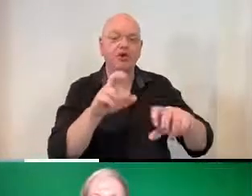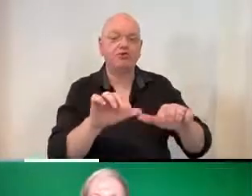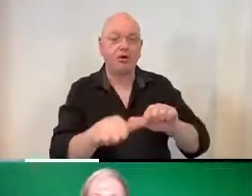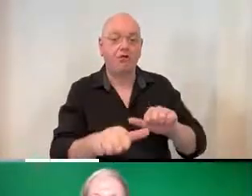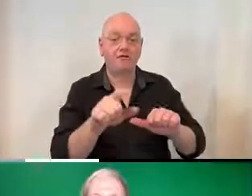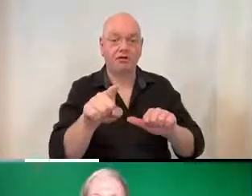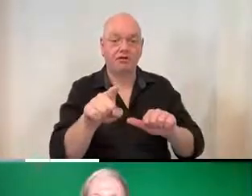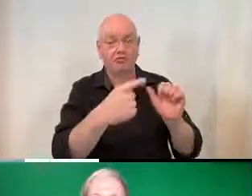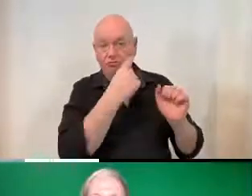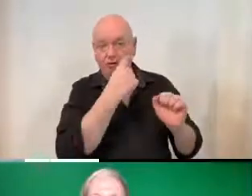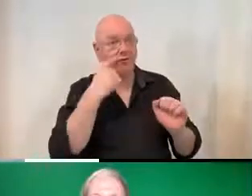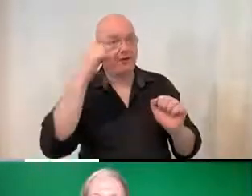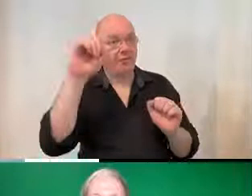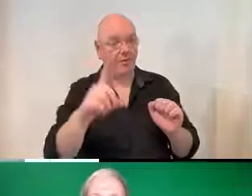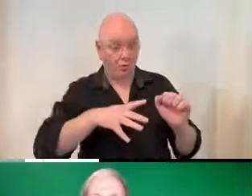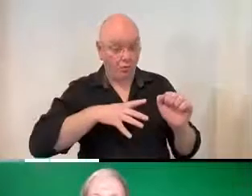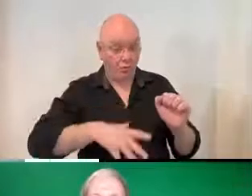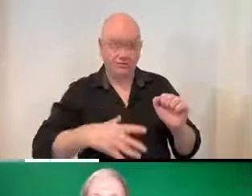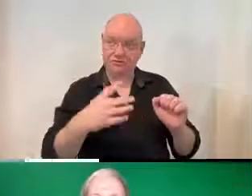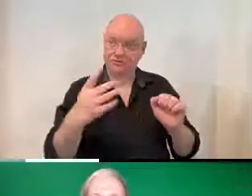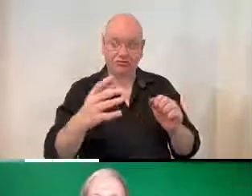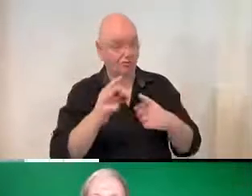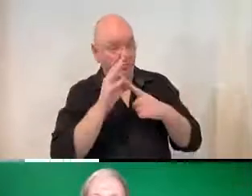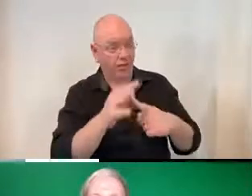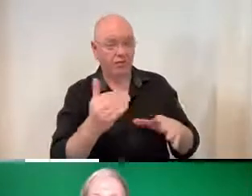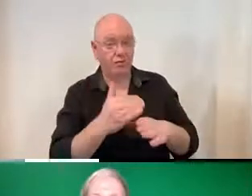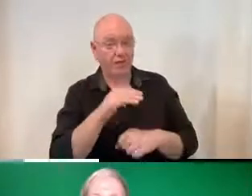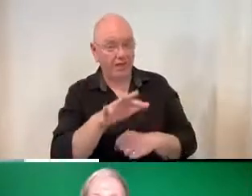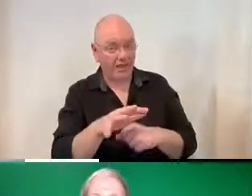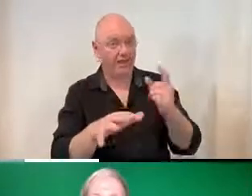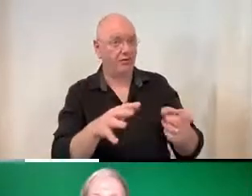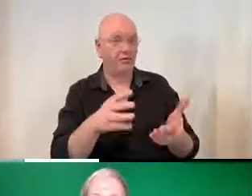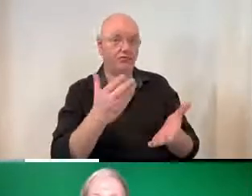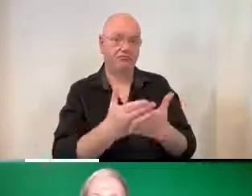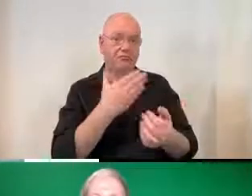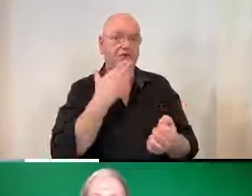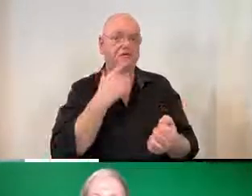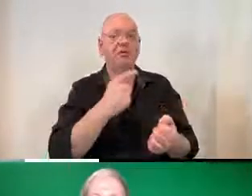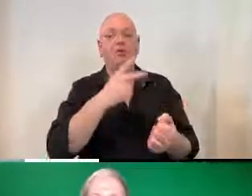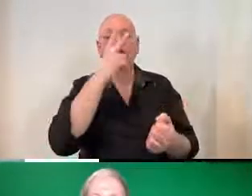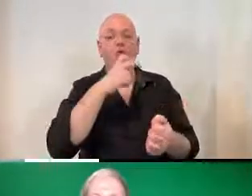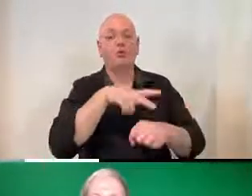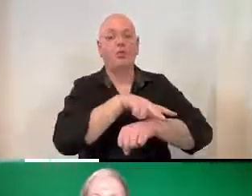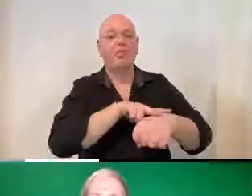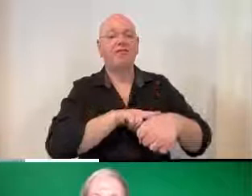a much larger programme supported by Creative People and Places that we will be hear about more.